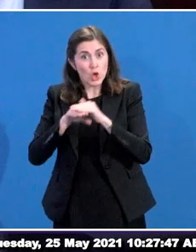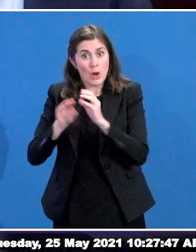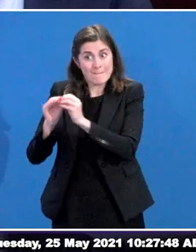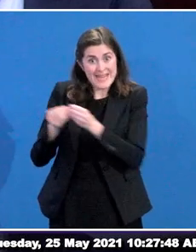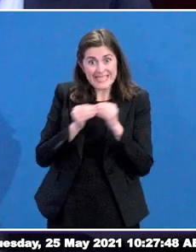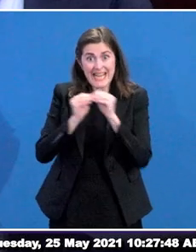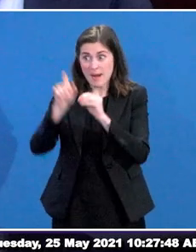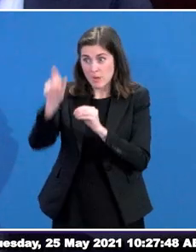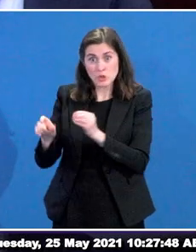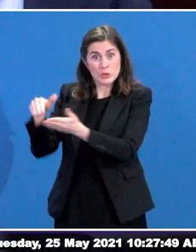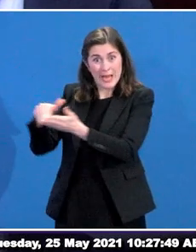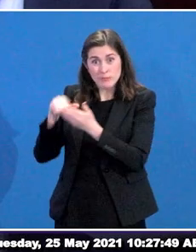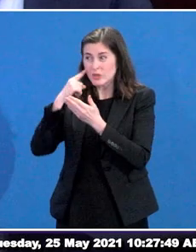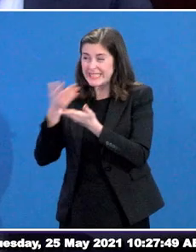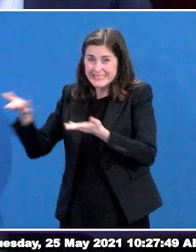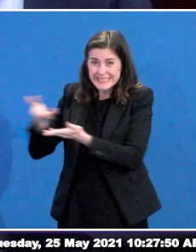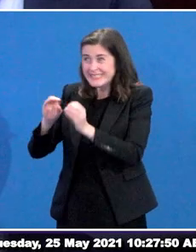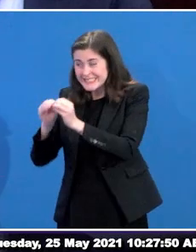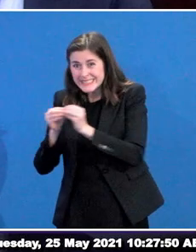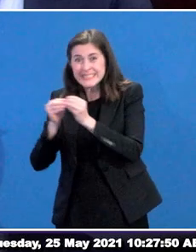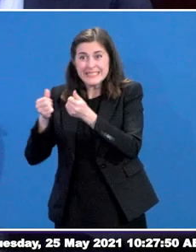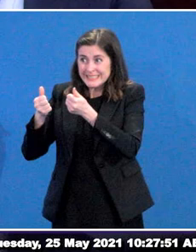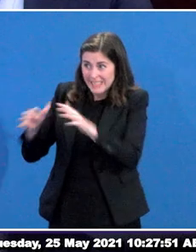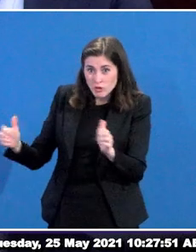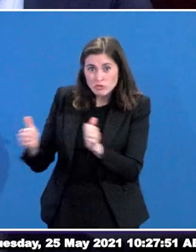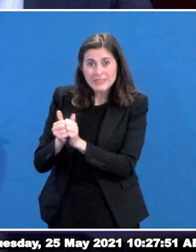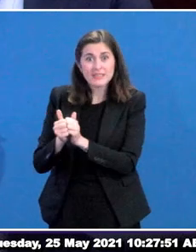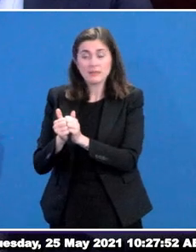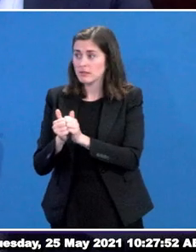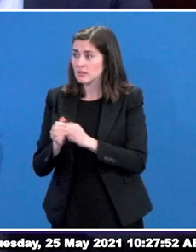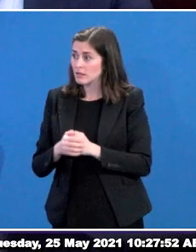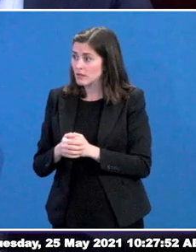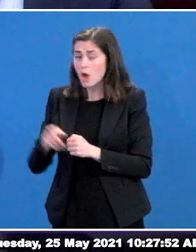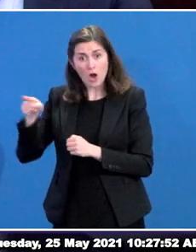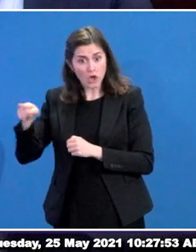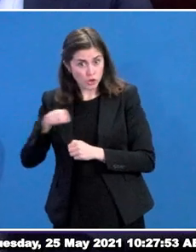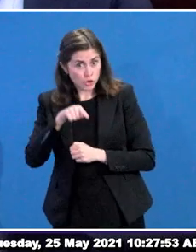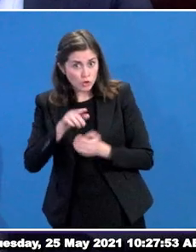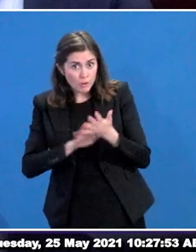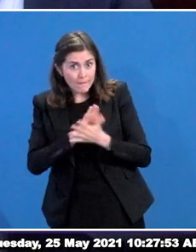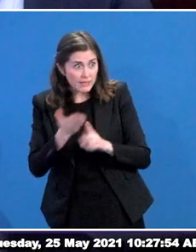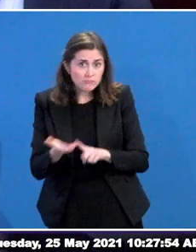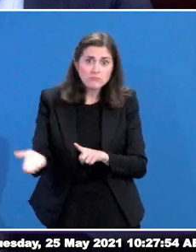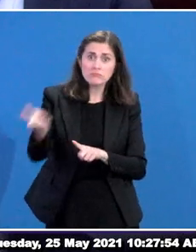I asked and I think it's even recorded. This is going back at that much earlier,